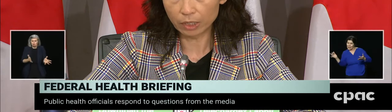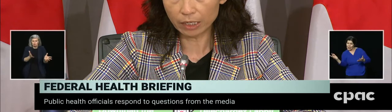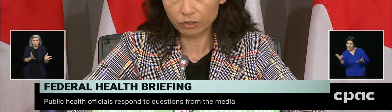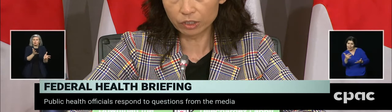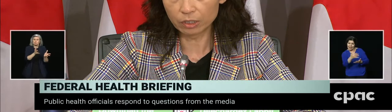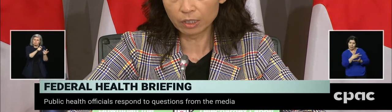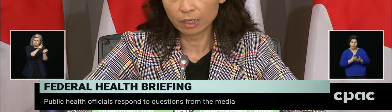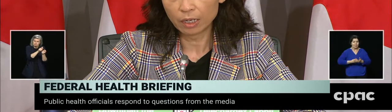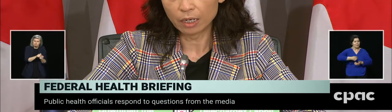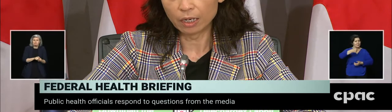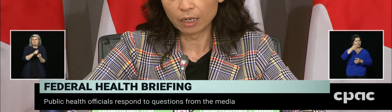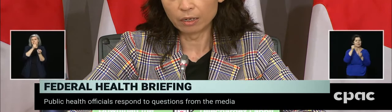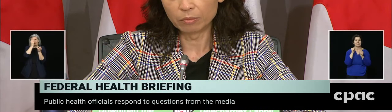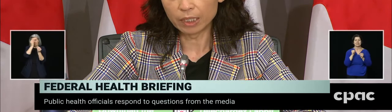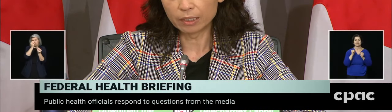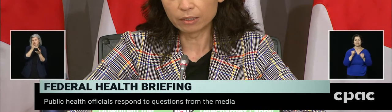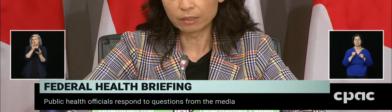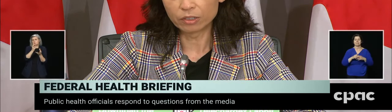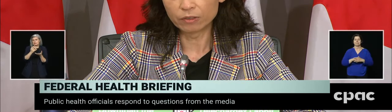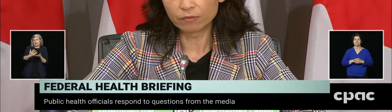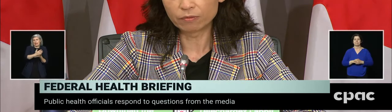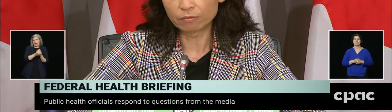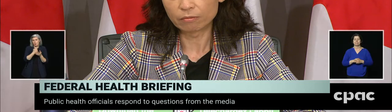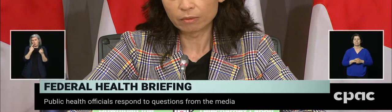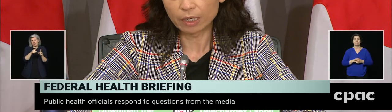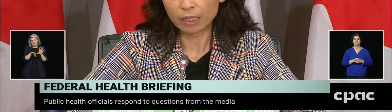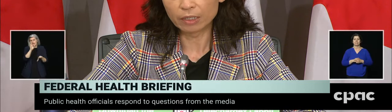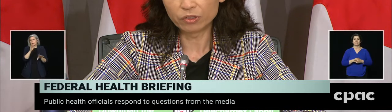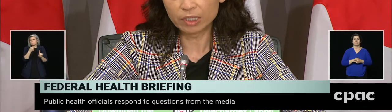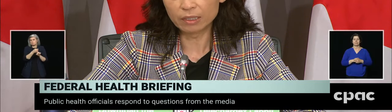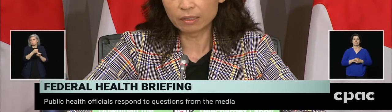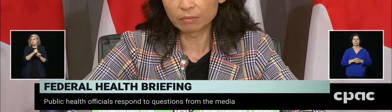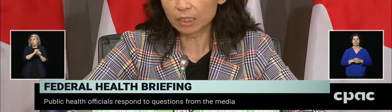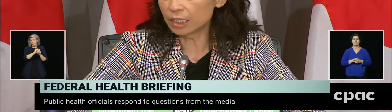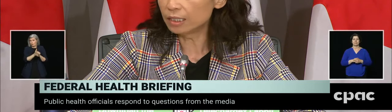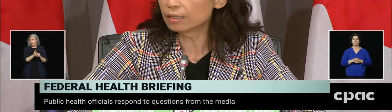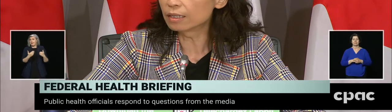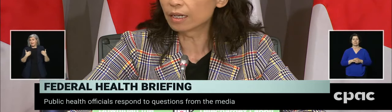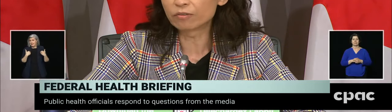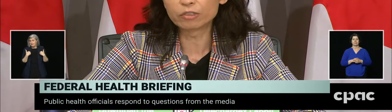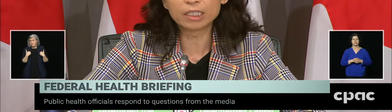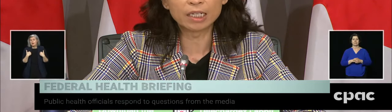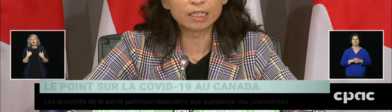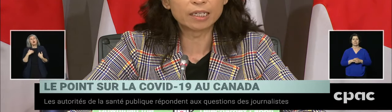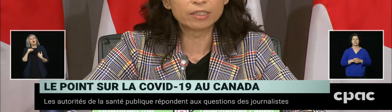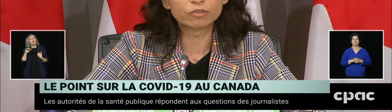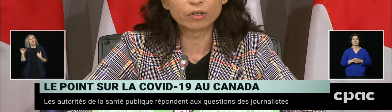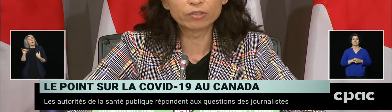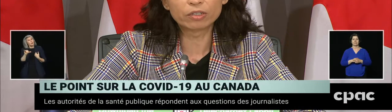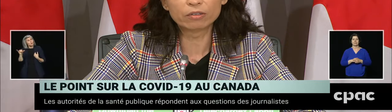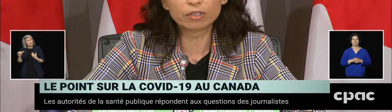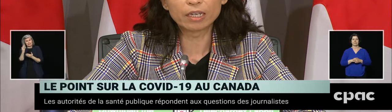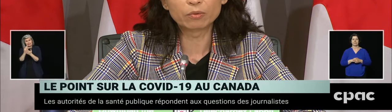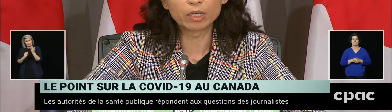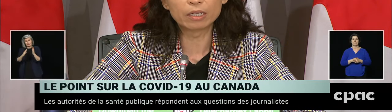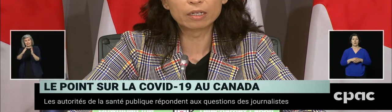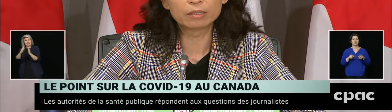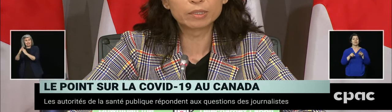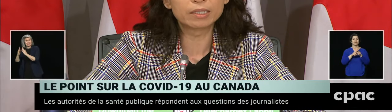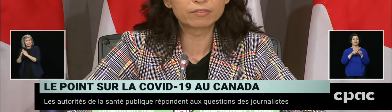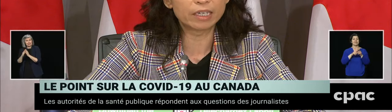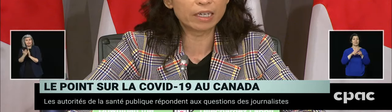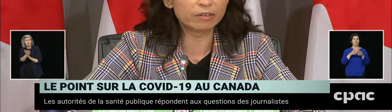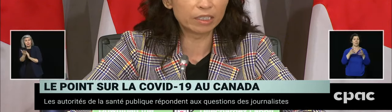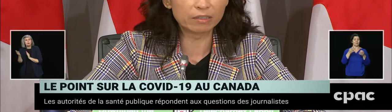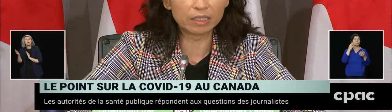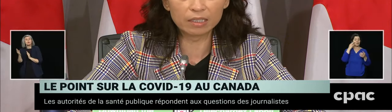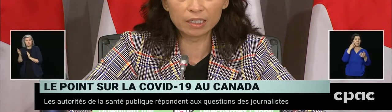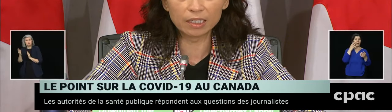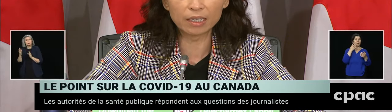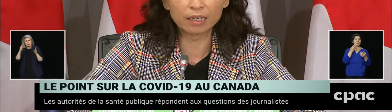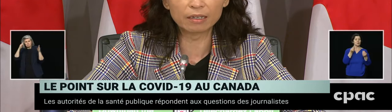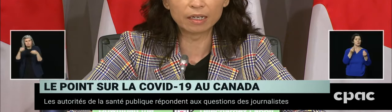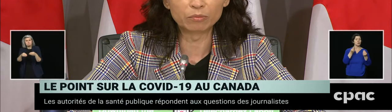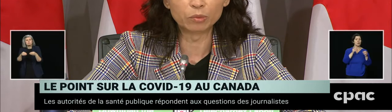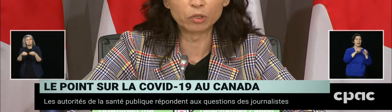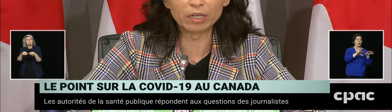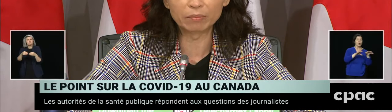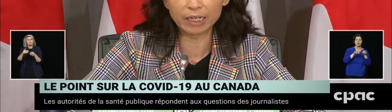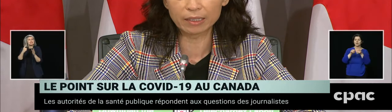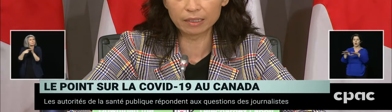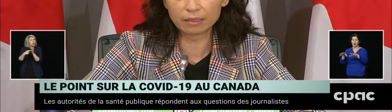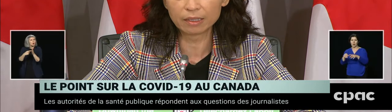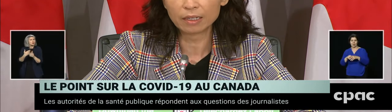AND ALSO IN TRYING TO LOOK AT